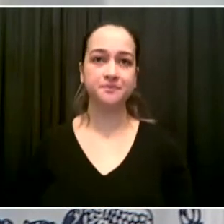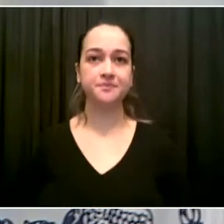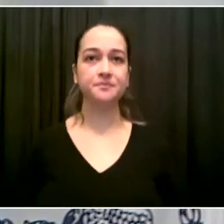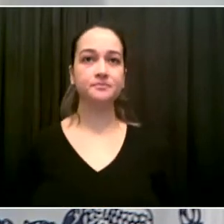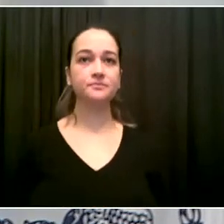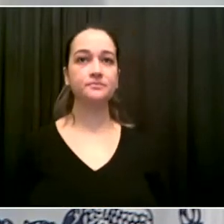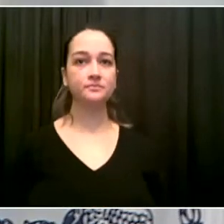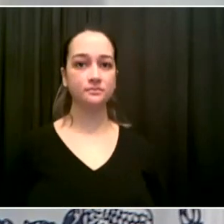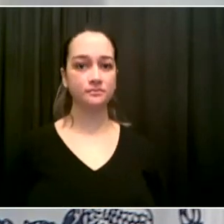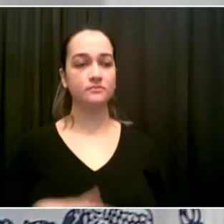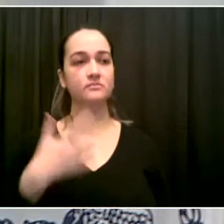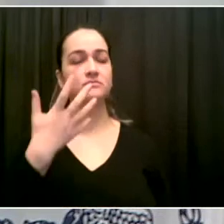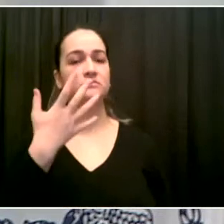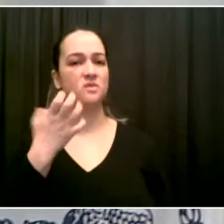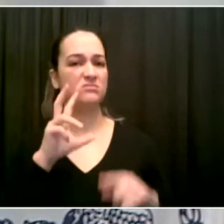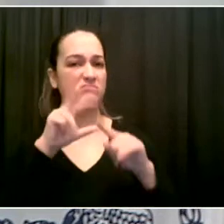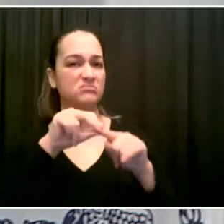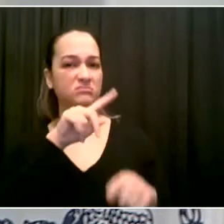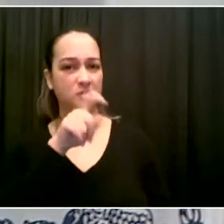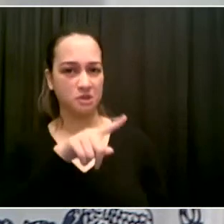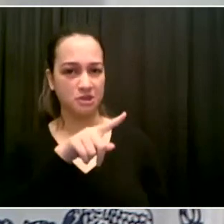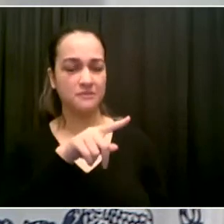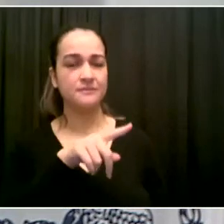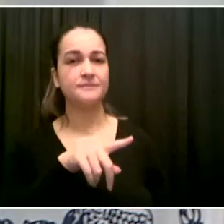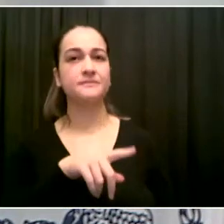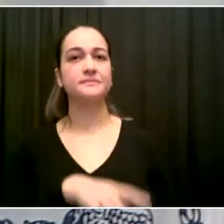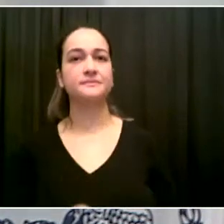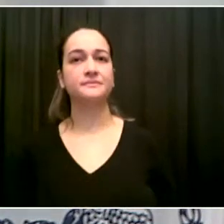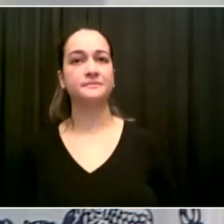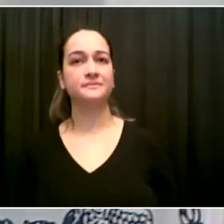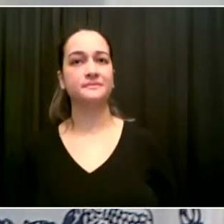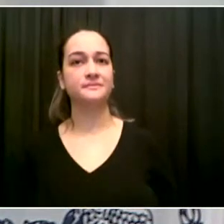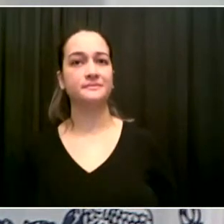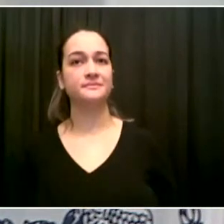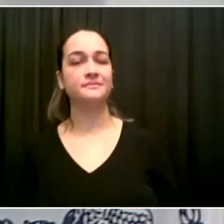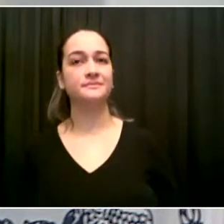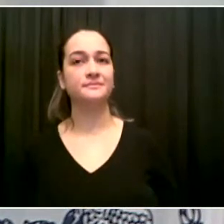UP ON THE